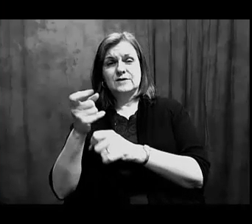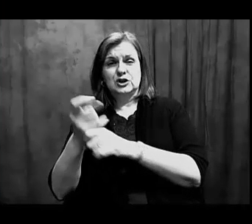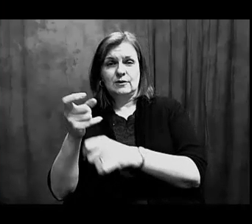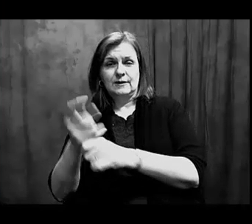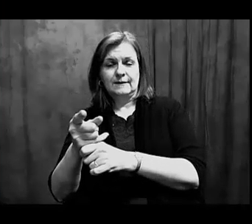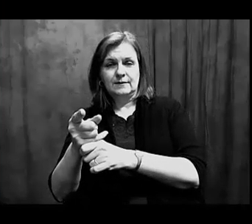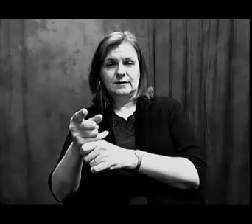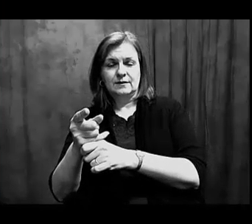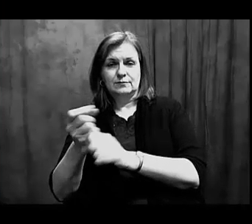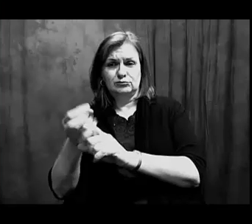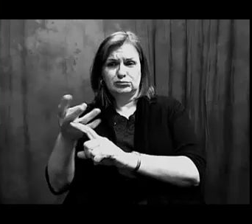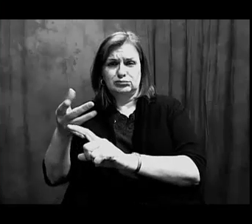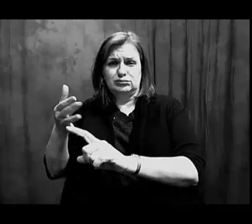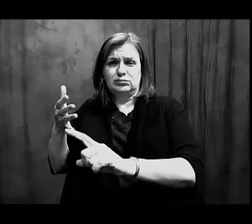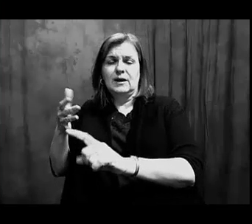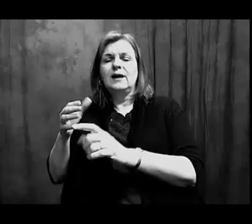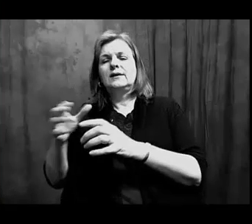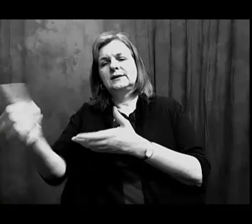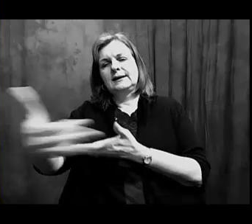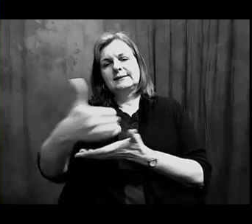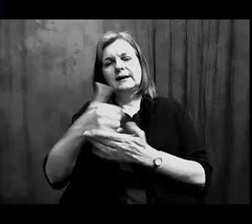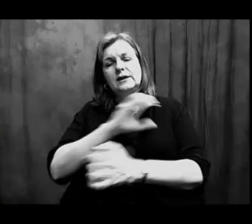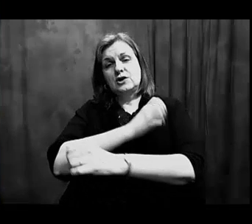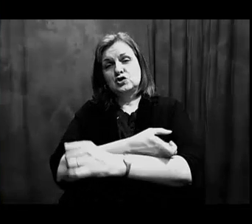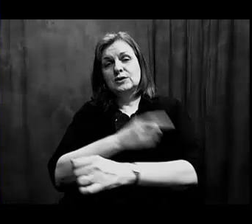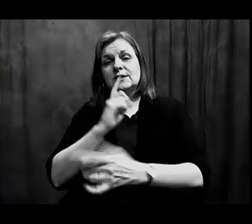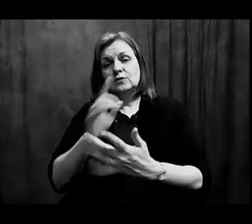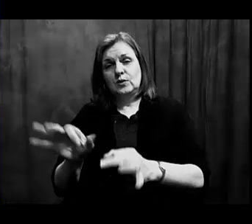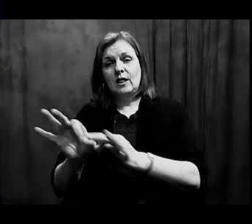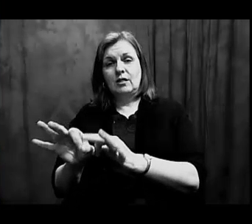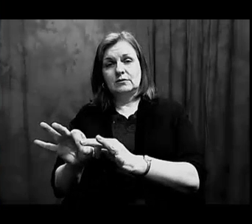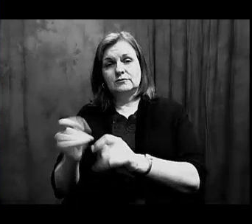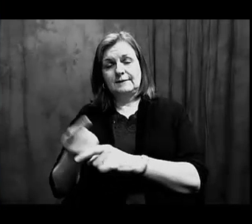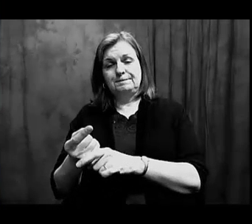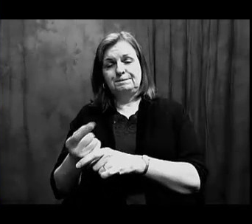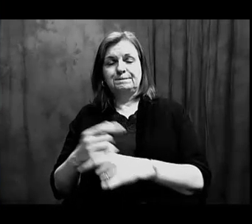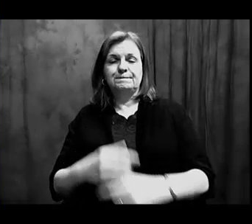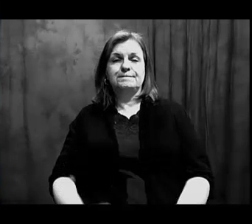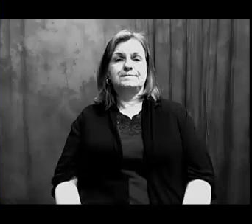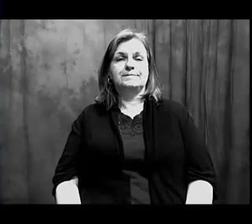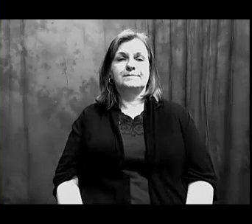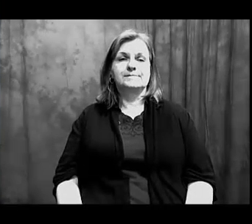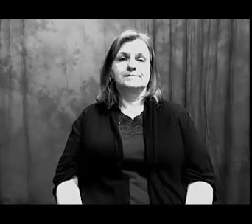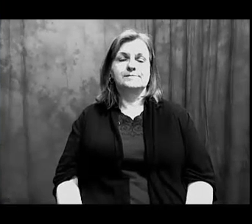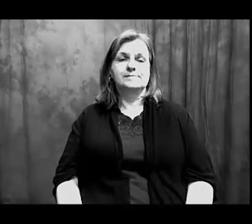getting in the energy to do that is critical right? so when we looked at